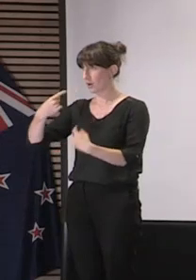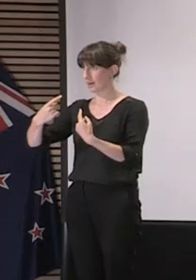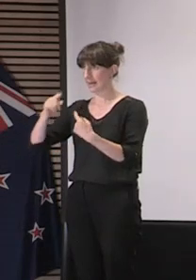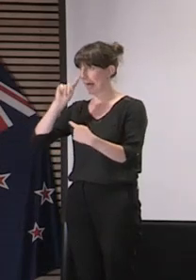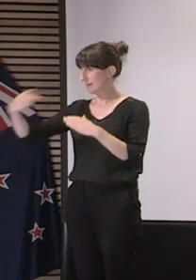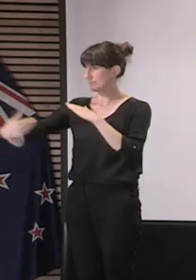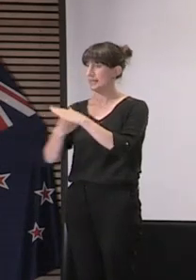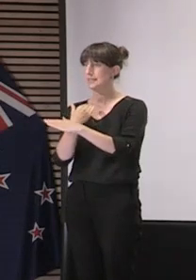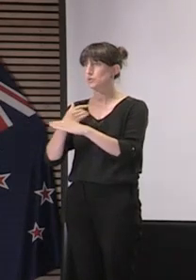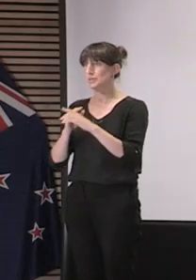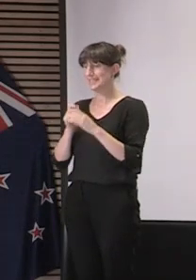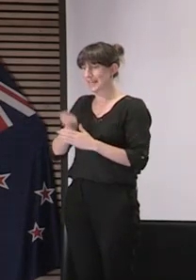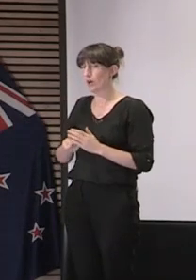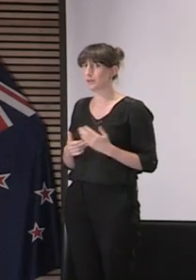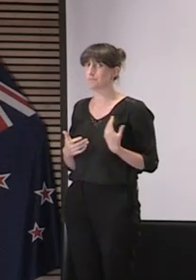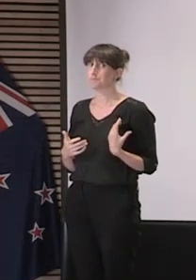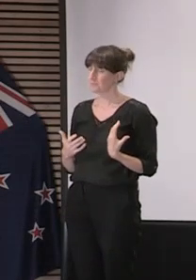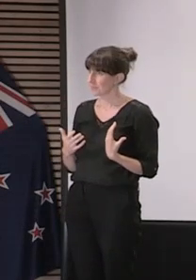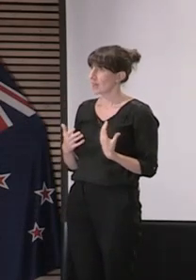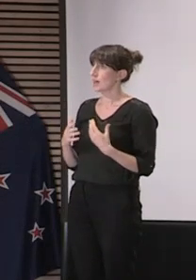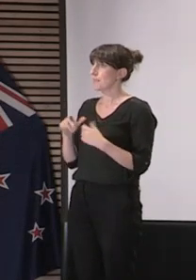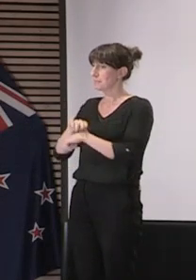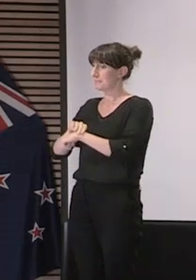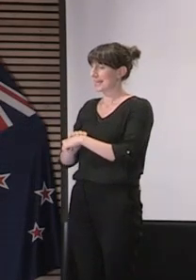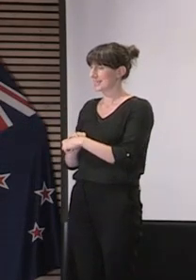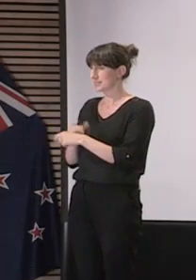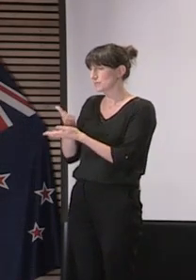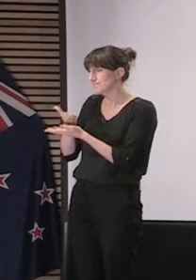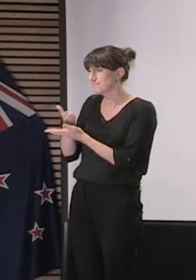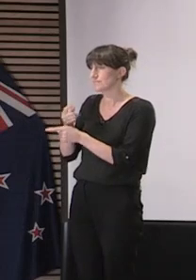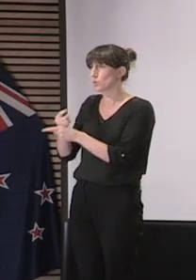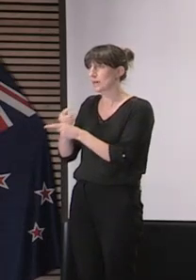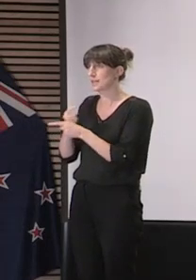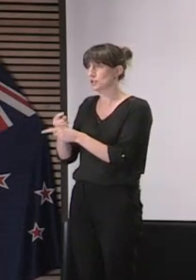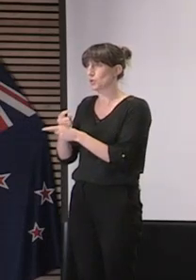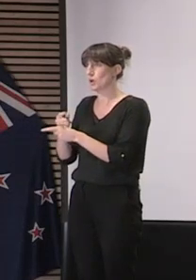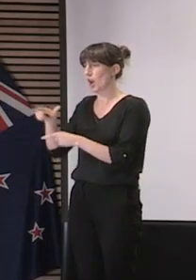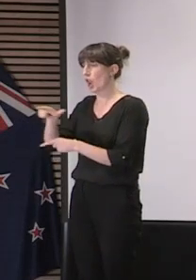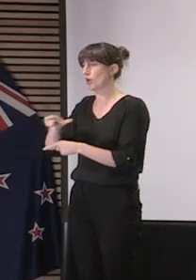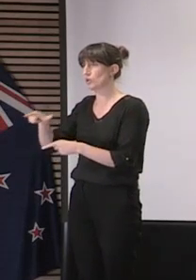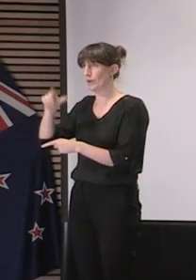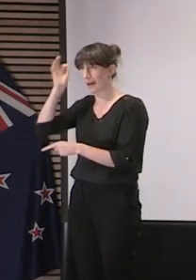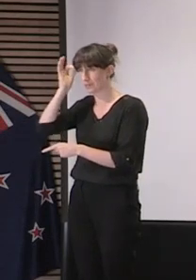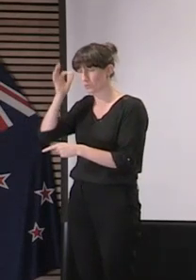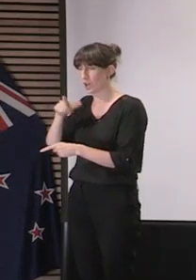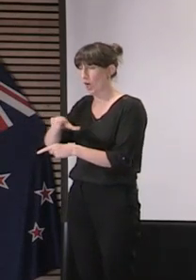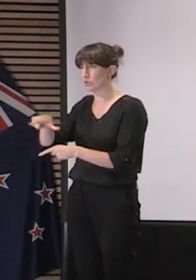provision for police district commanders to work with local